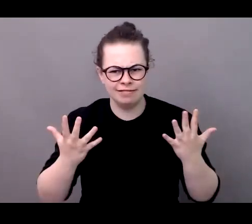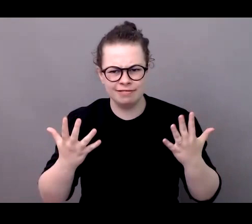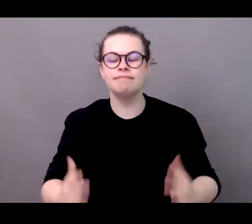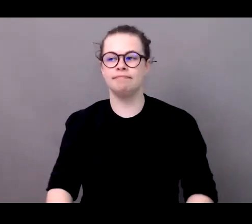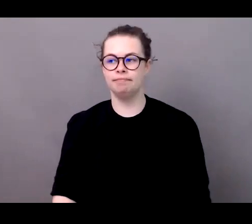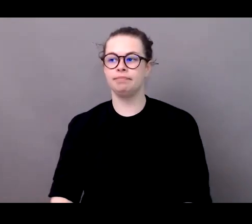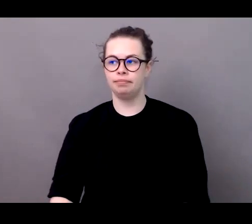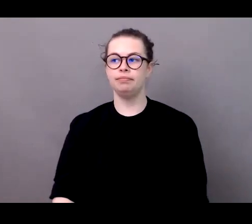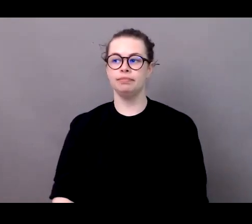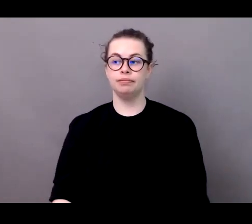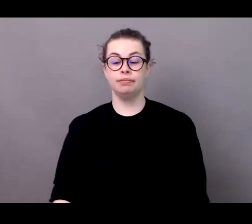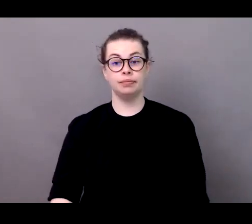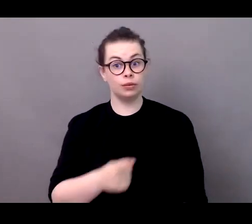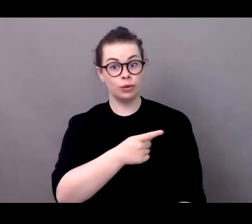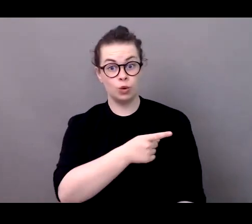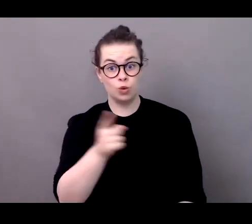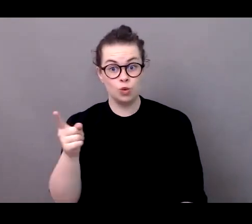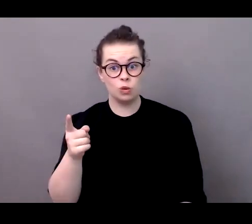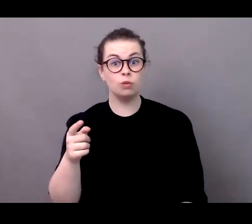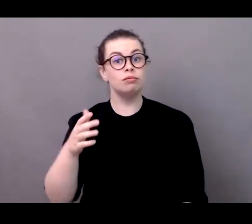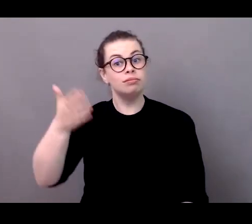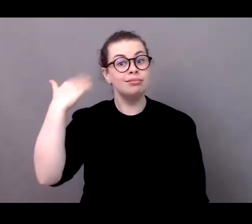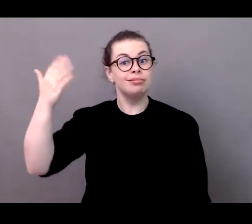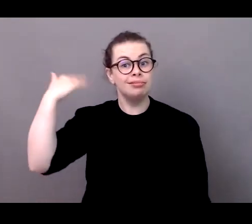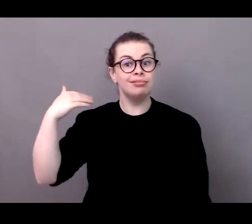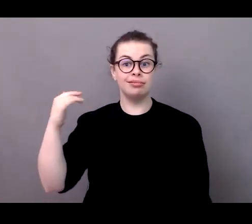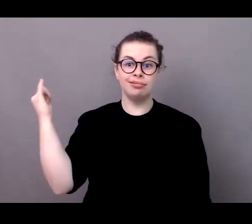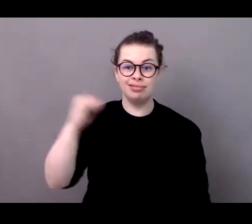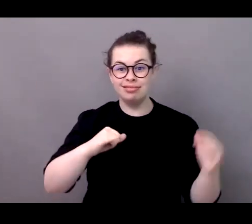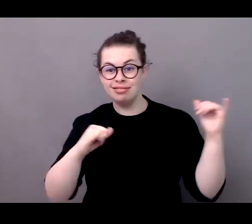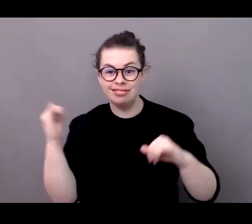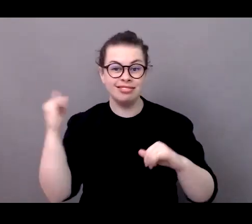those of you who have attended previous summer schools may remember that when we did the summer